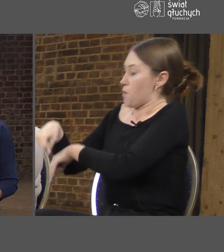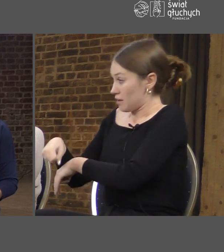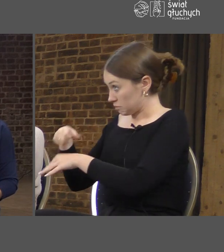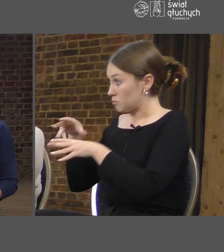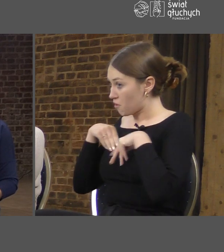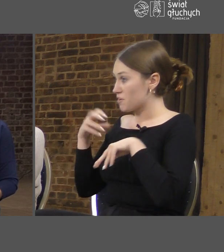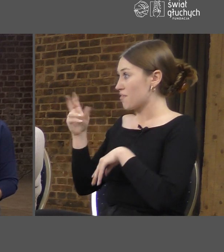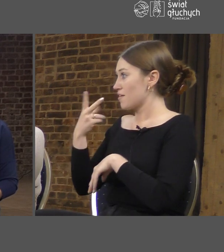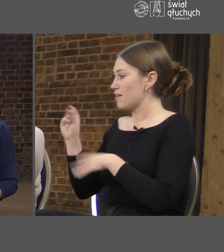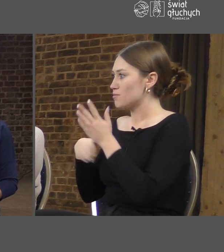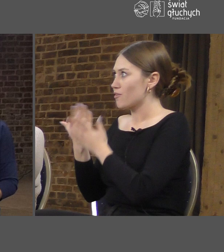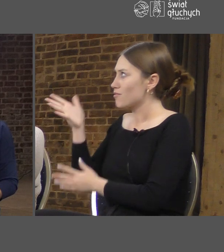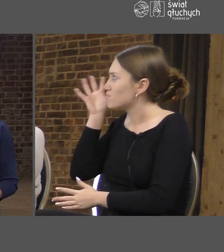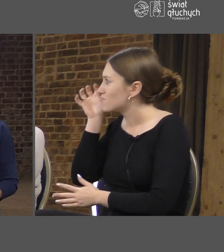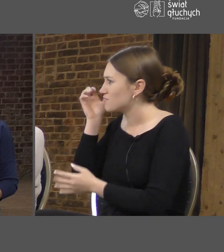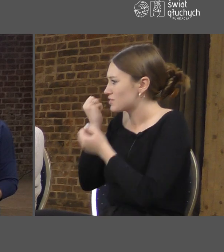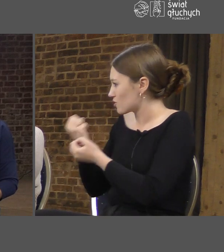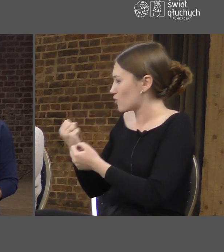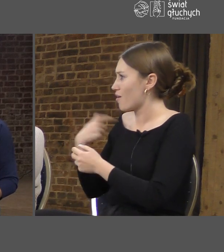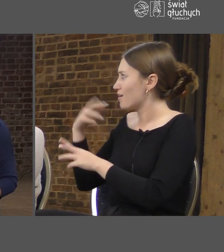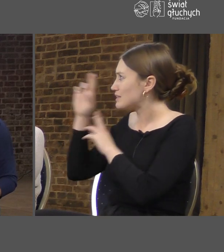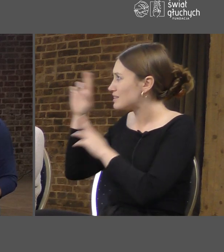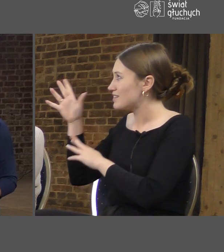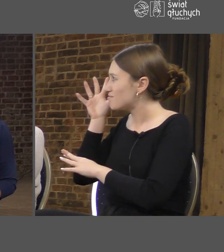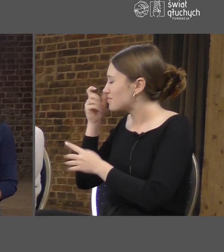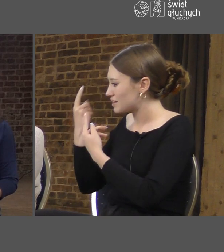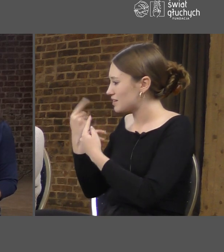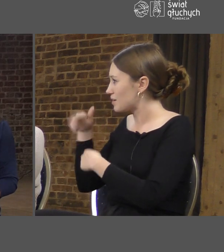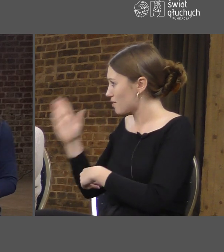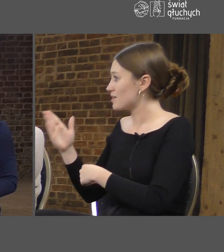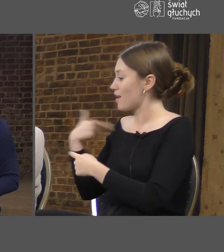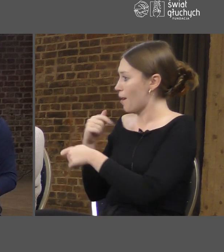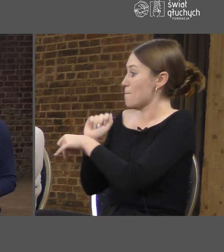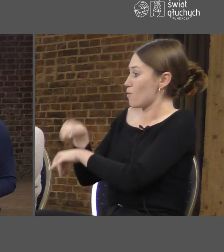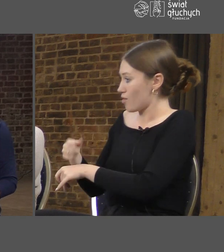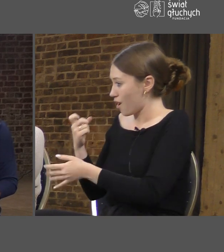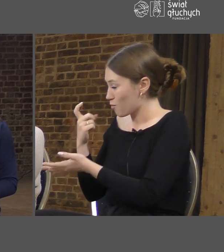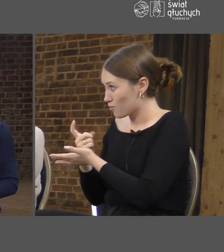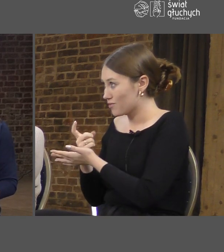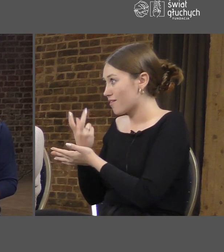That, for example, I will not hear an announcement alarm from the airport?